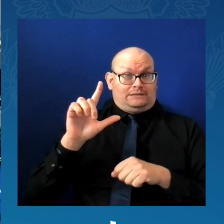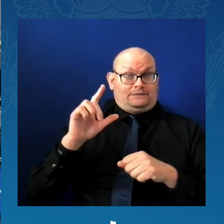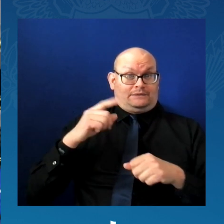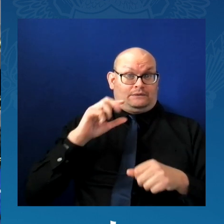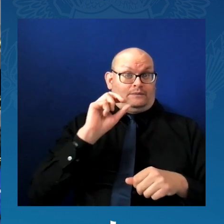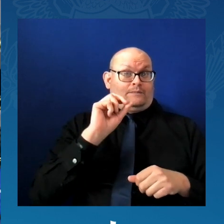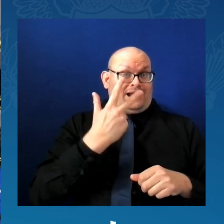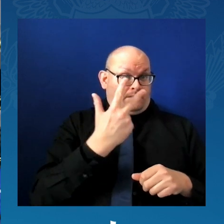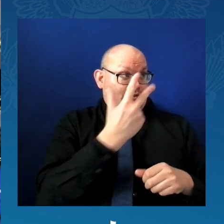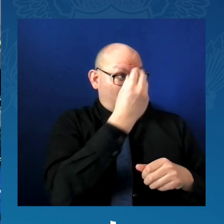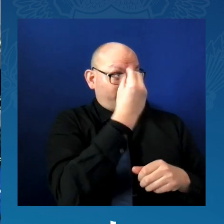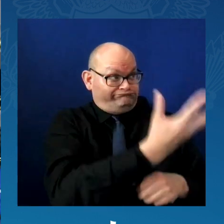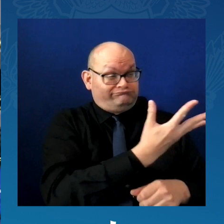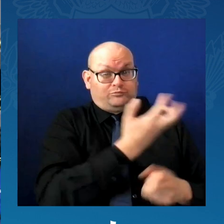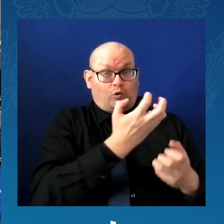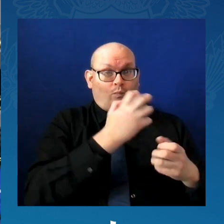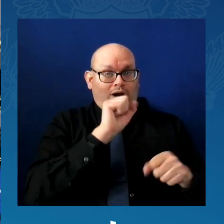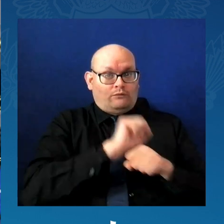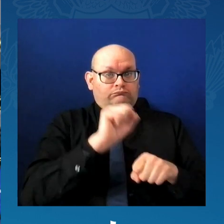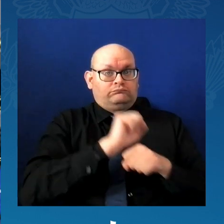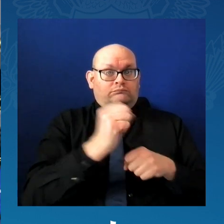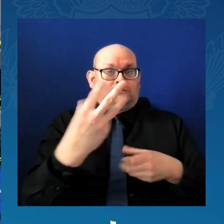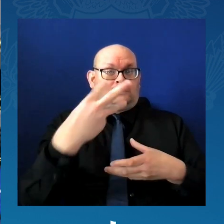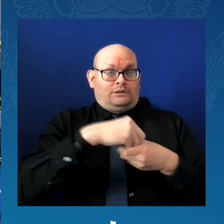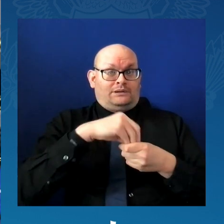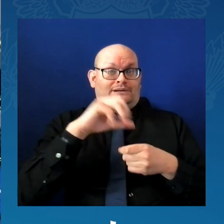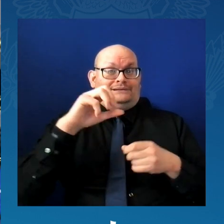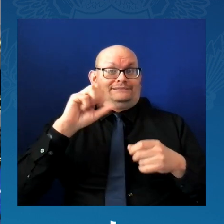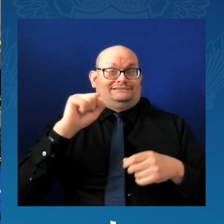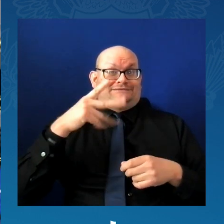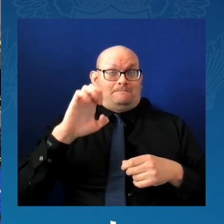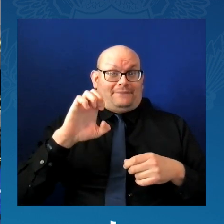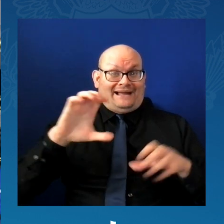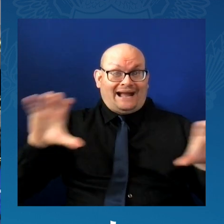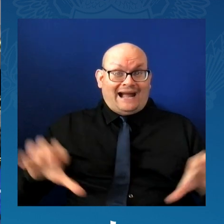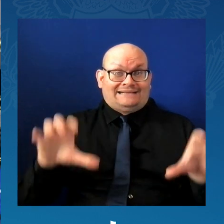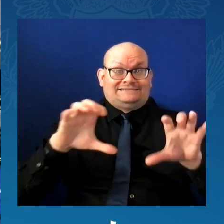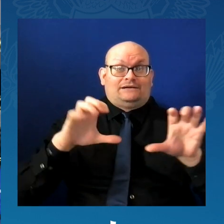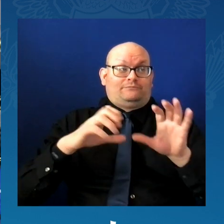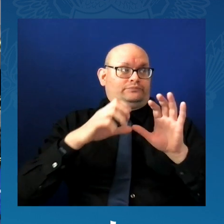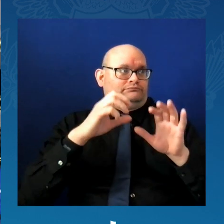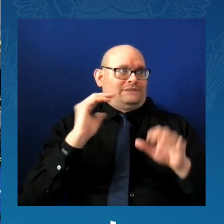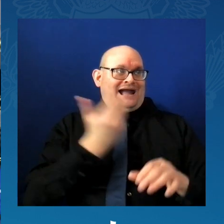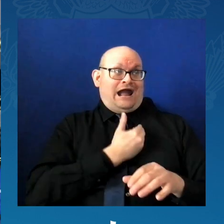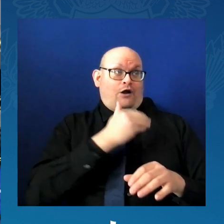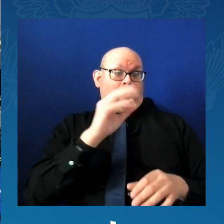to include space activities so that whether you're an employer or an app or an academic provider, you know the skills that are required